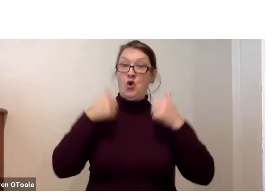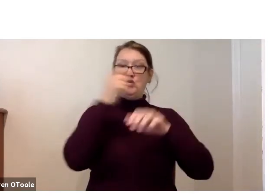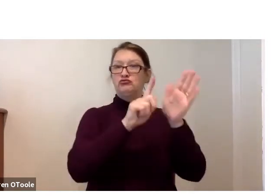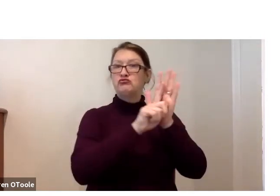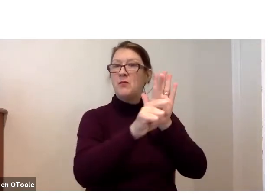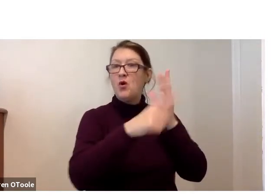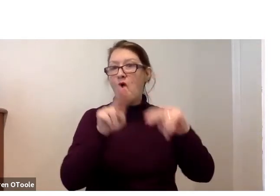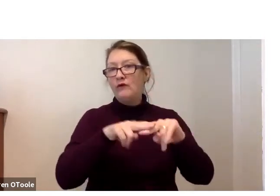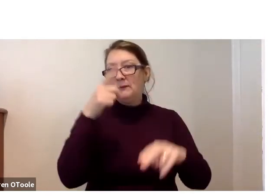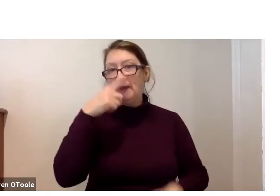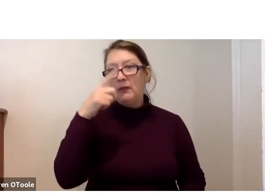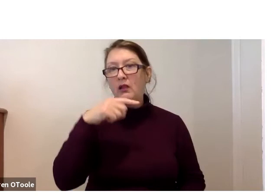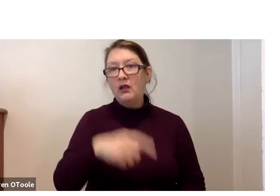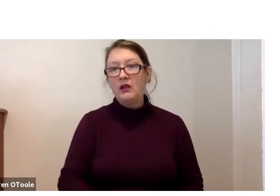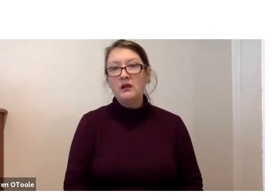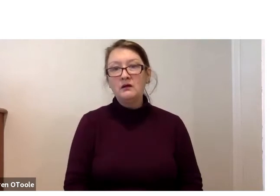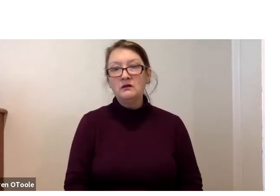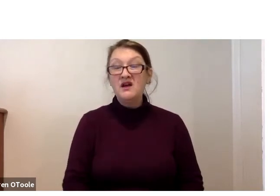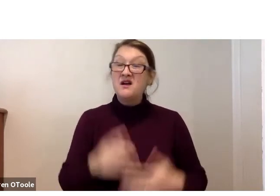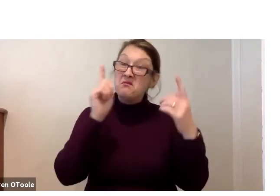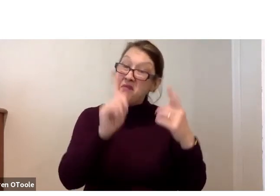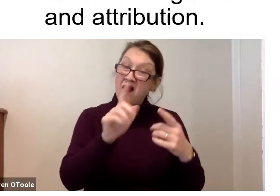Obviously that is not always practical.